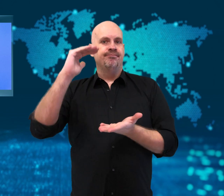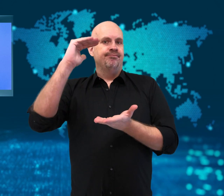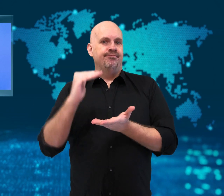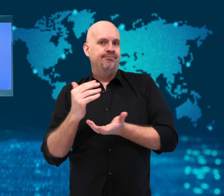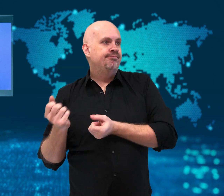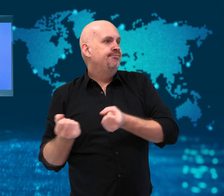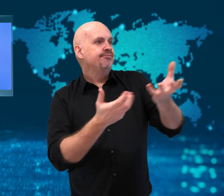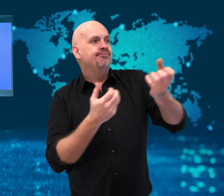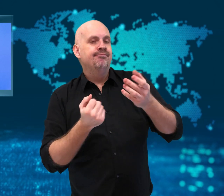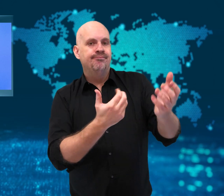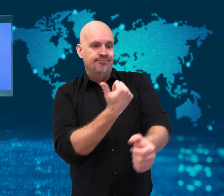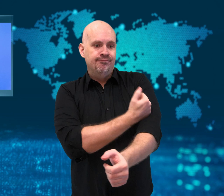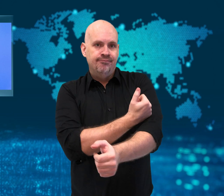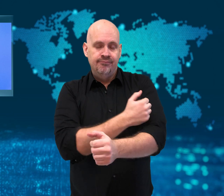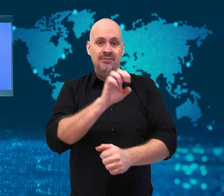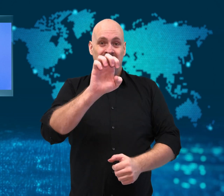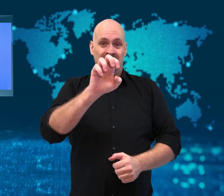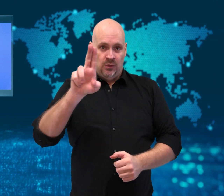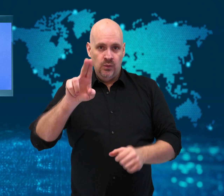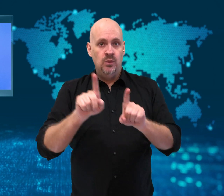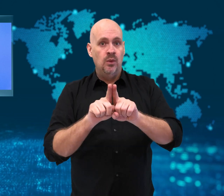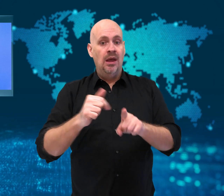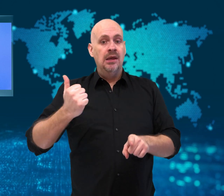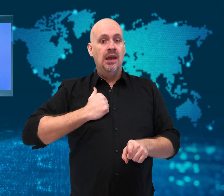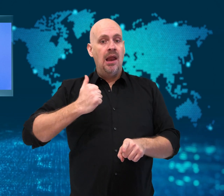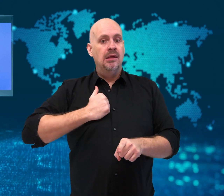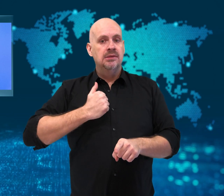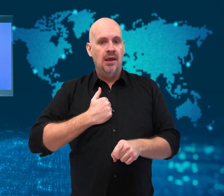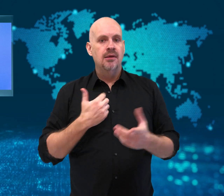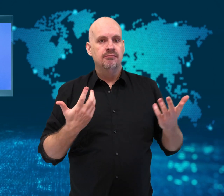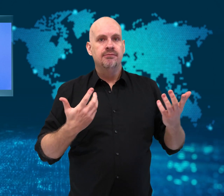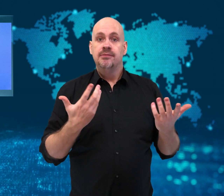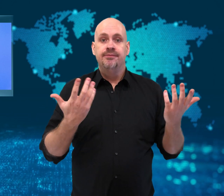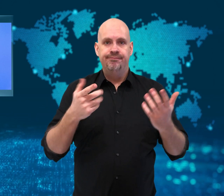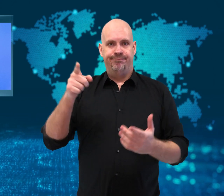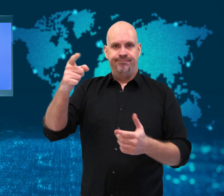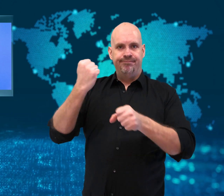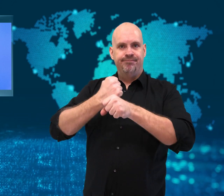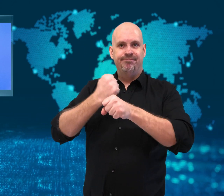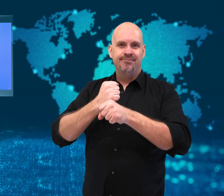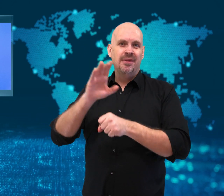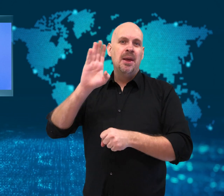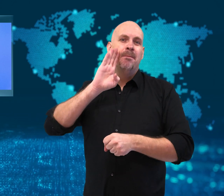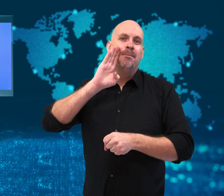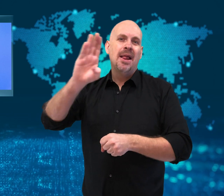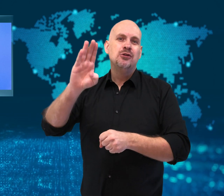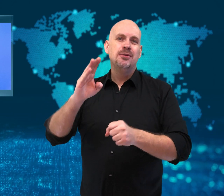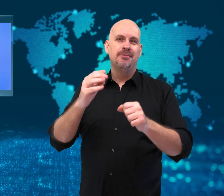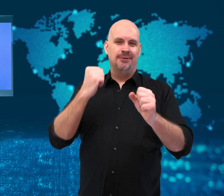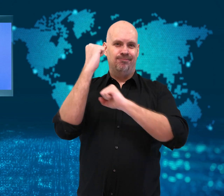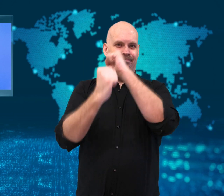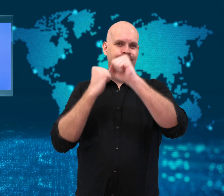demanding Pfizer, a US drug maker, fulfill its contracts.